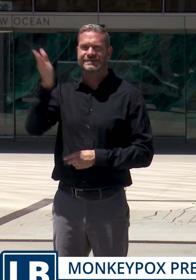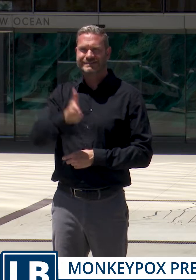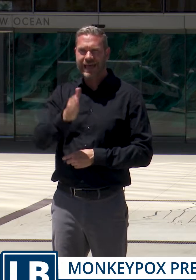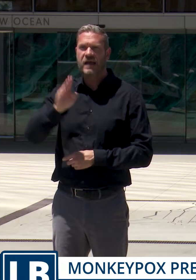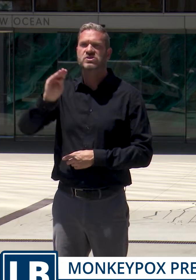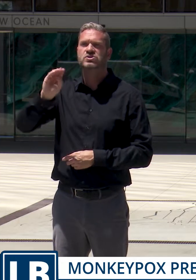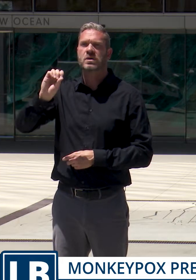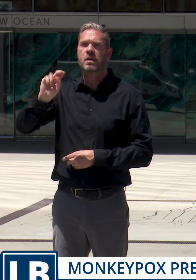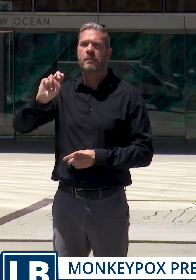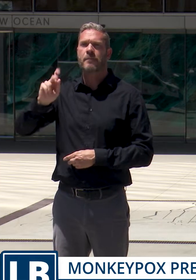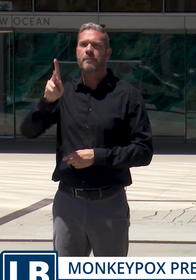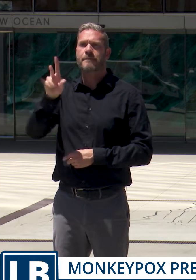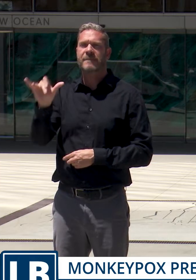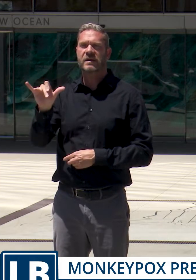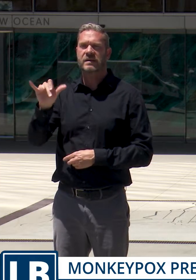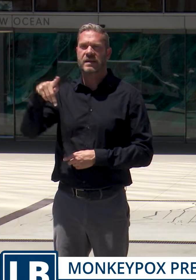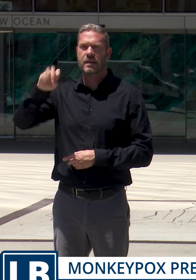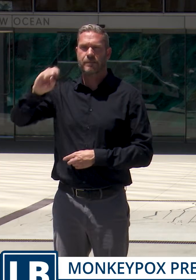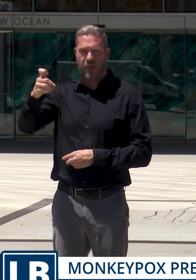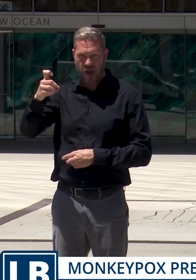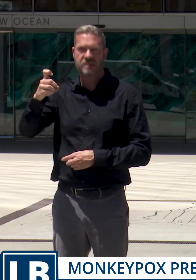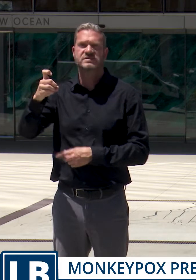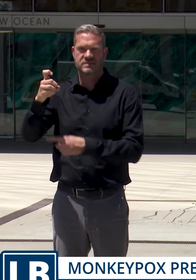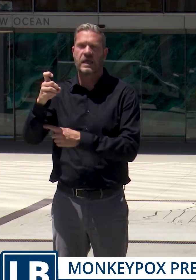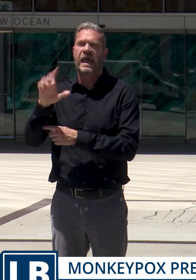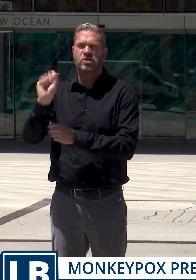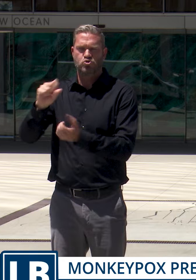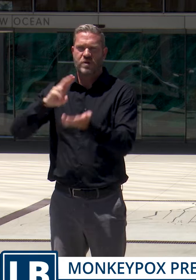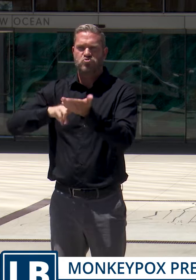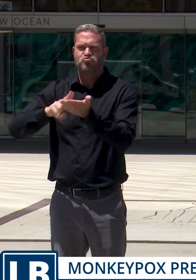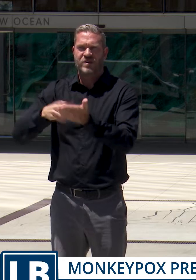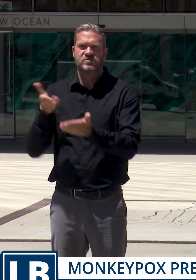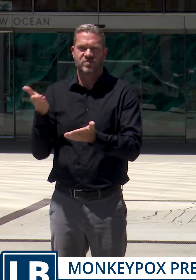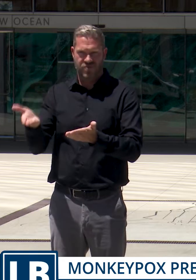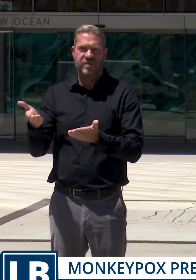make sure that you get an appointment and before i turn this over the last thing i will note is